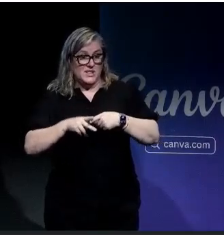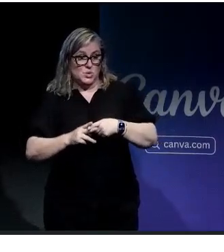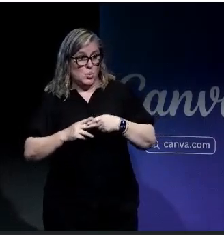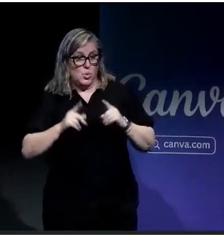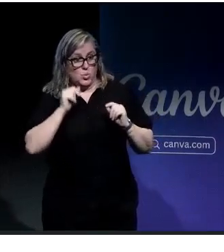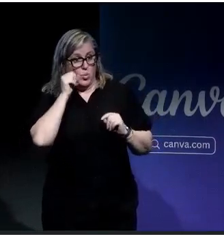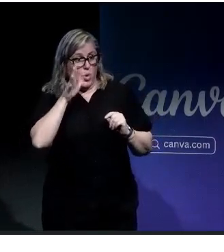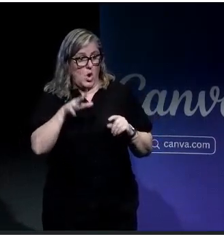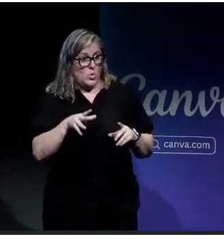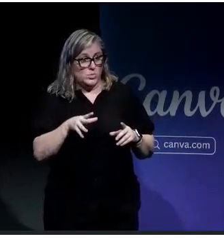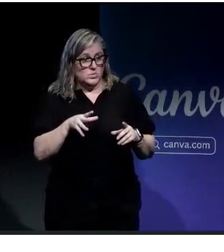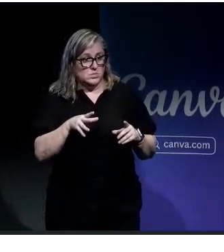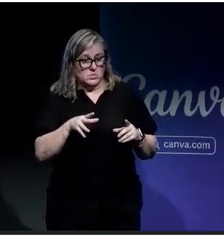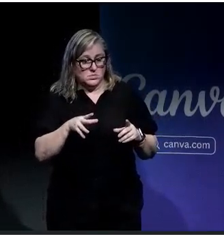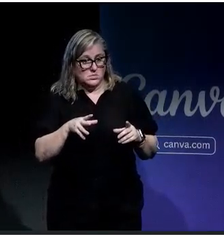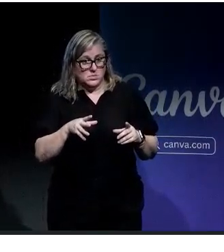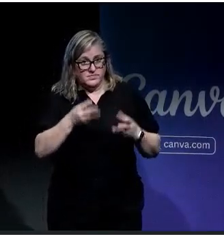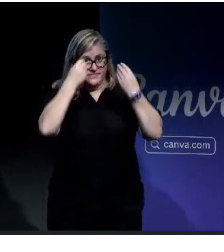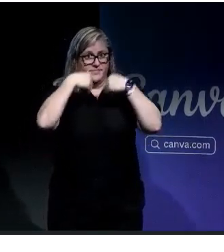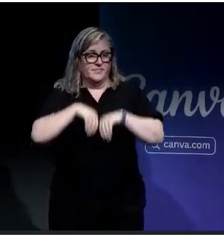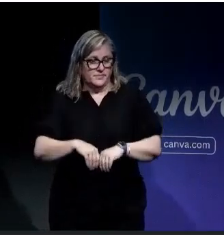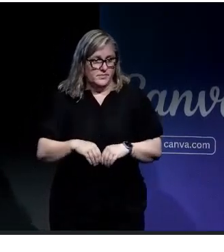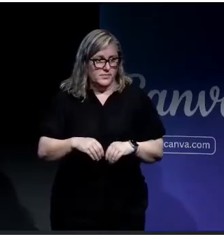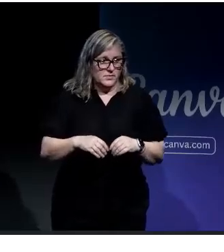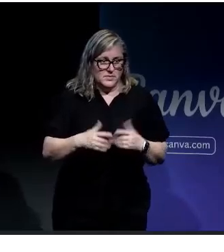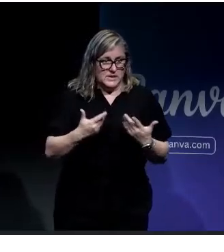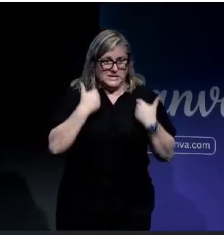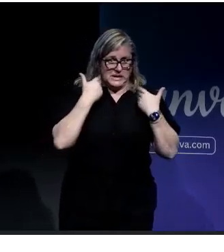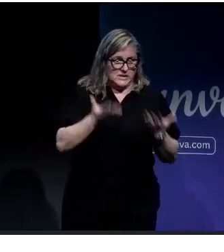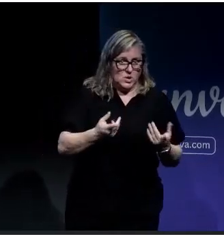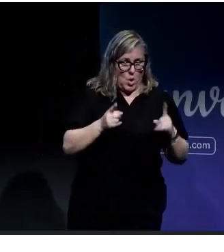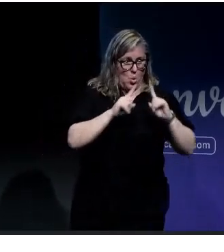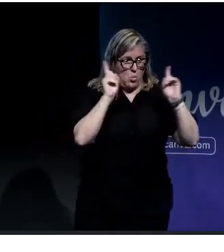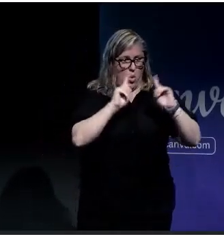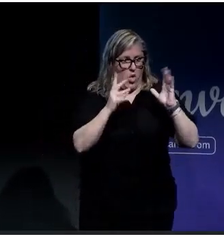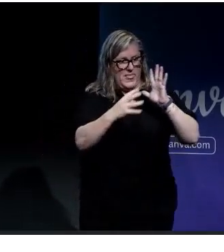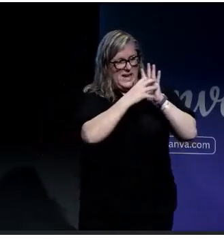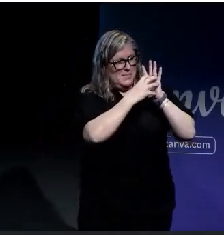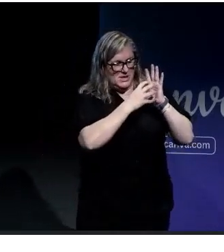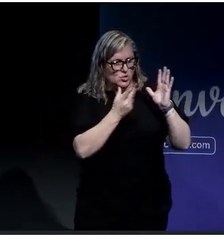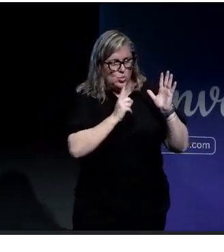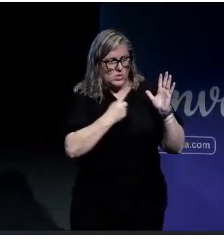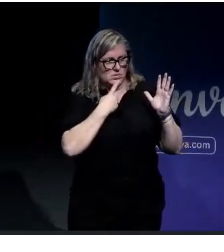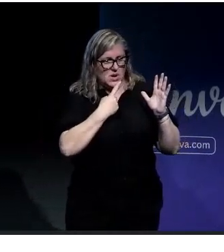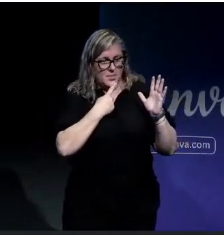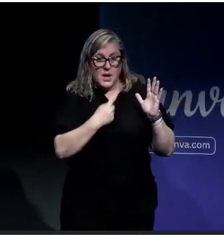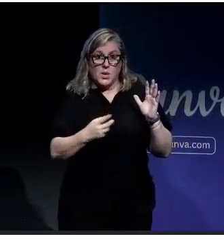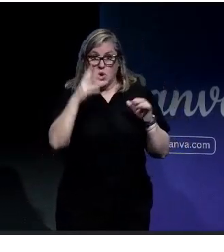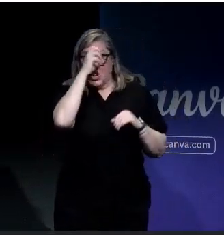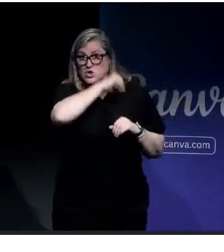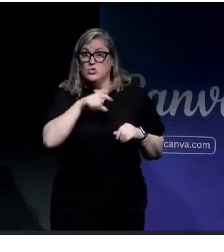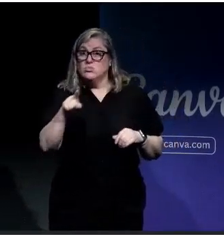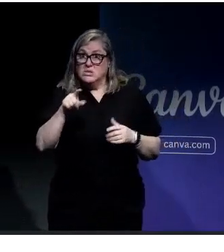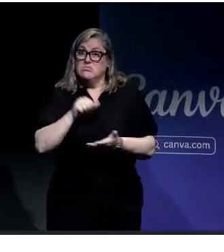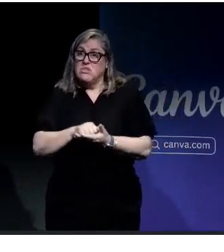tool has no idea whether that is an informative or decorative image. So it'll just assume that you got that right and that that's a decorative image.